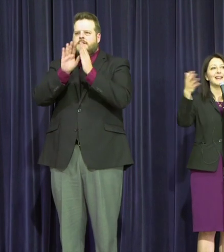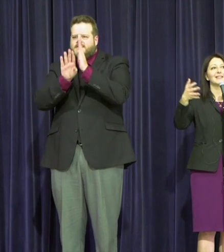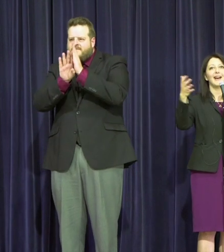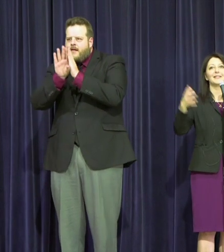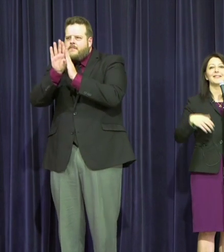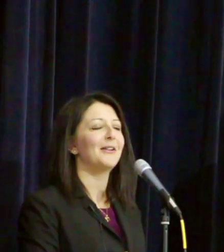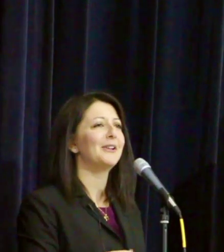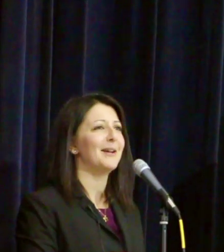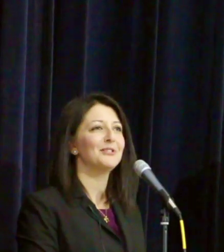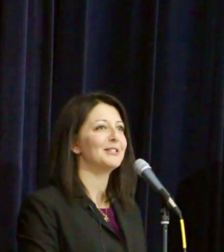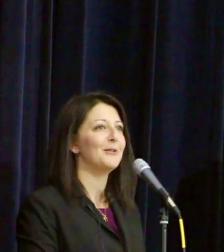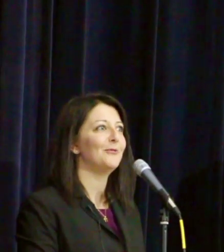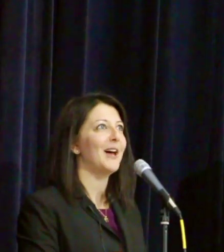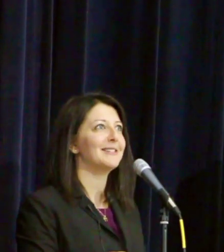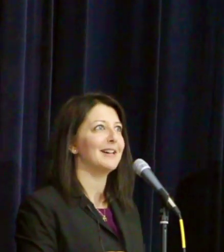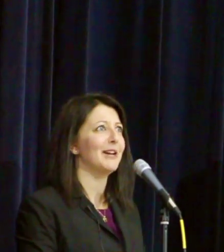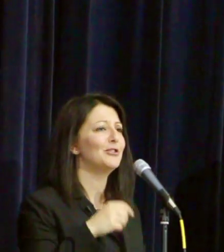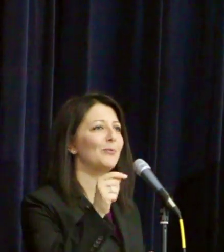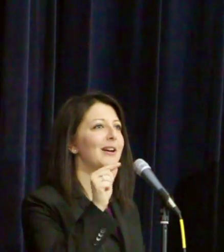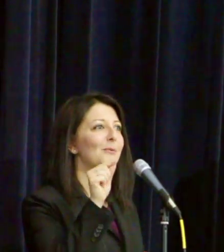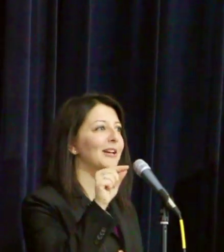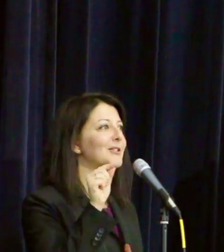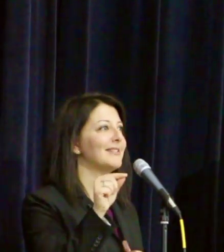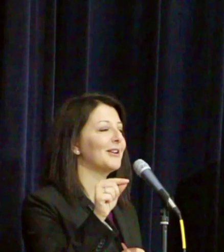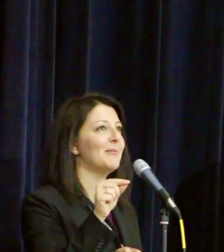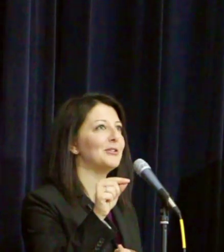to get it . I am just fascinated.